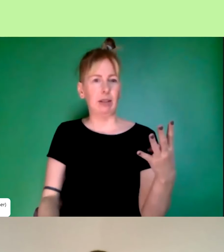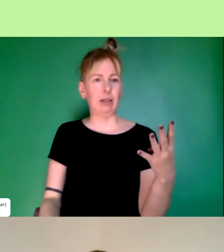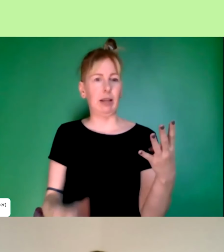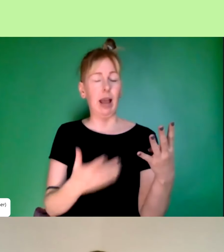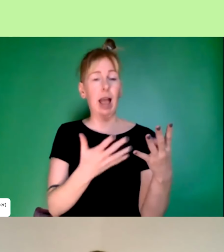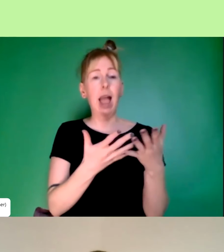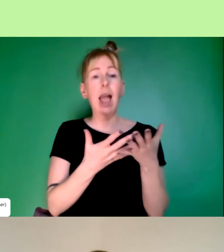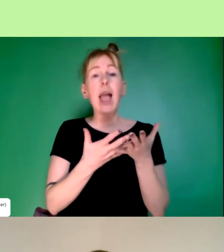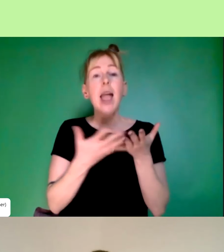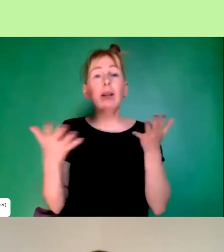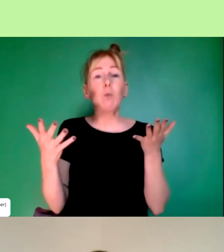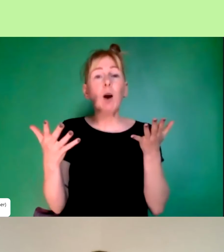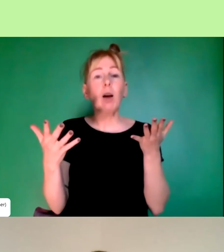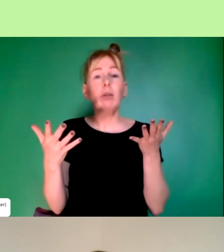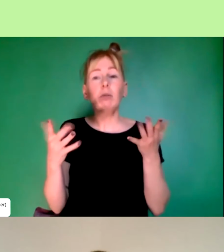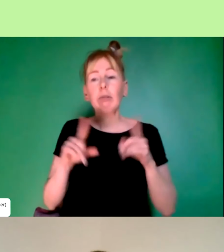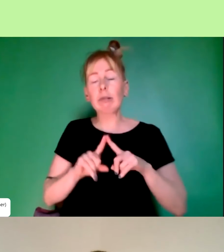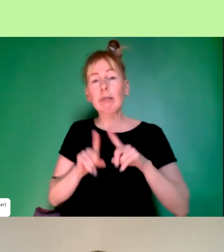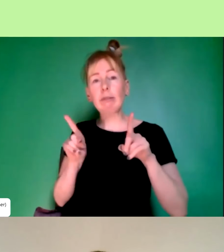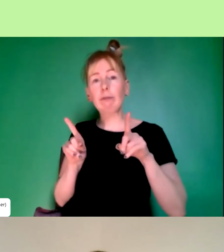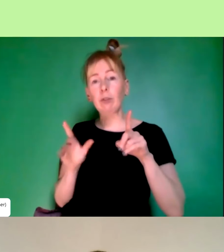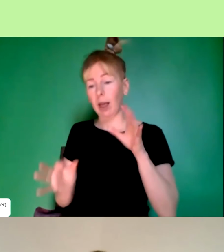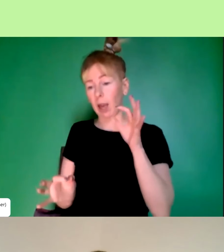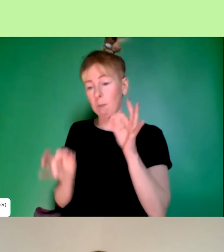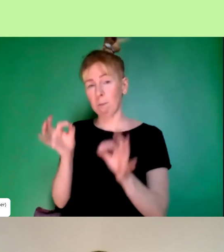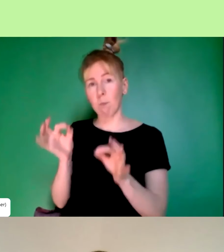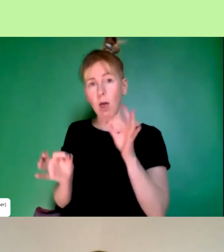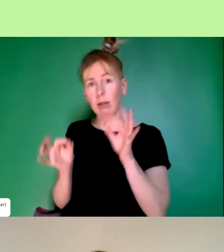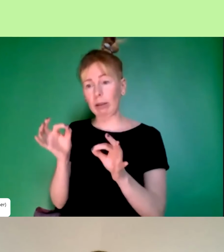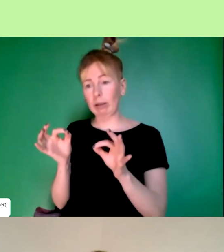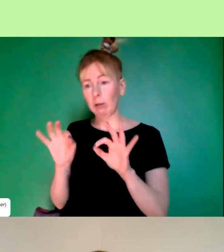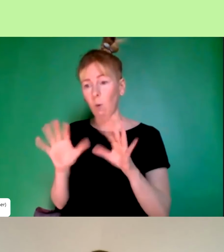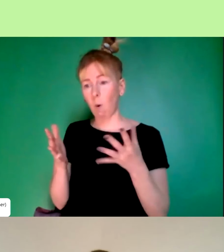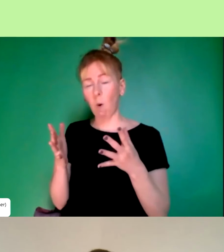anybody who kind of did politics, in our, in addressed political issues was deemed to be